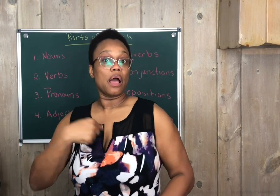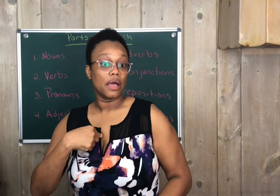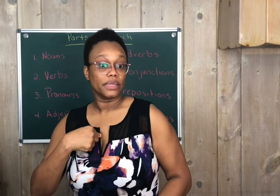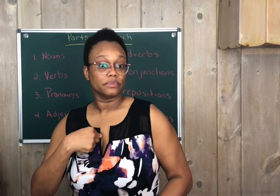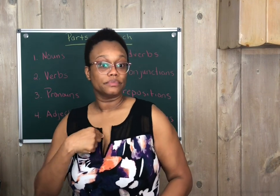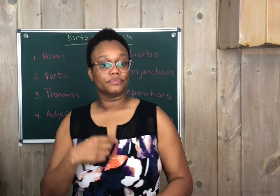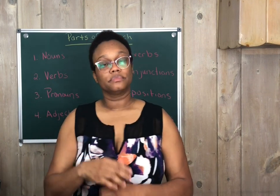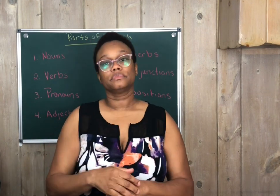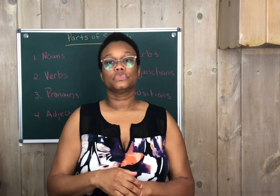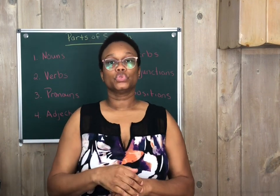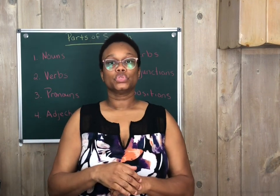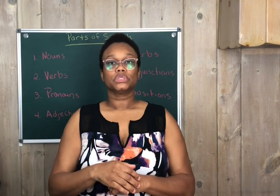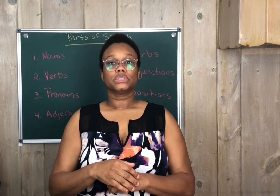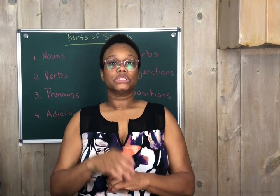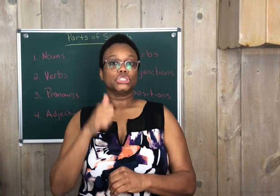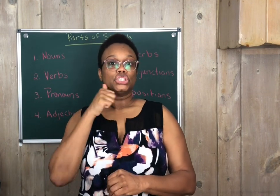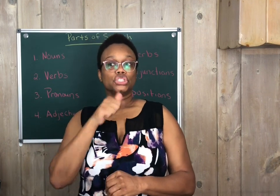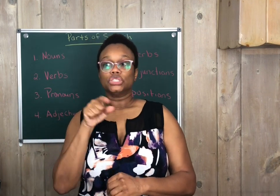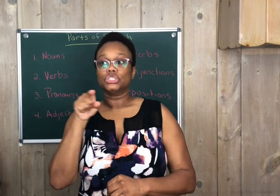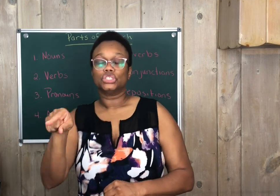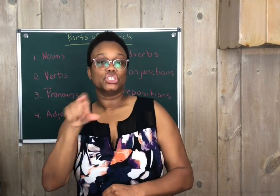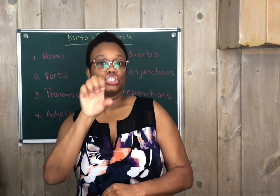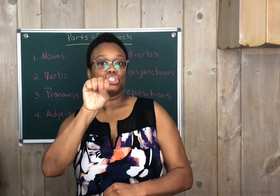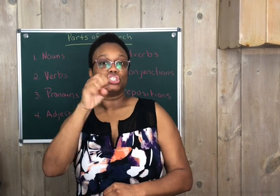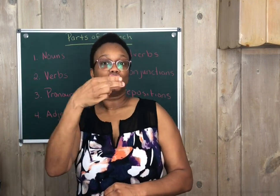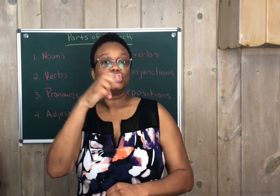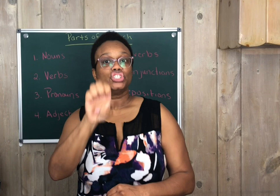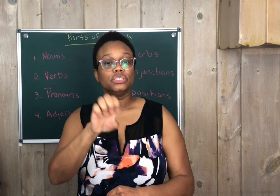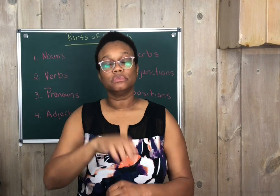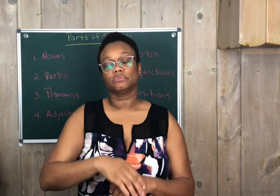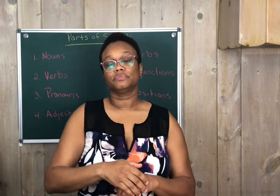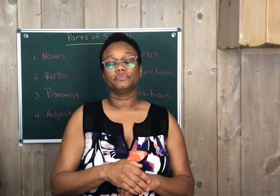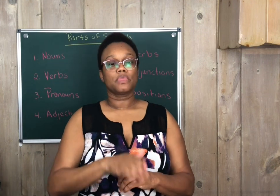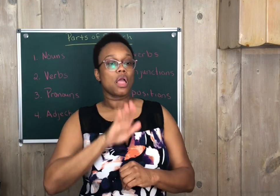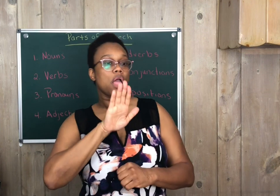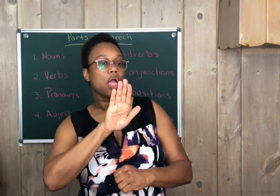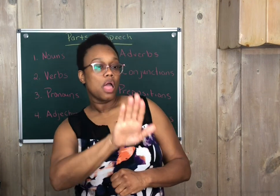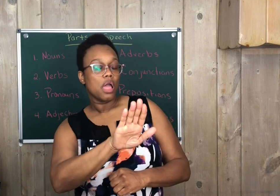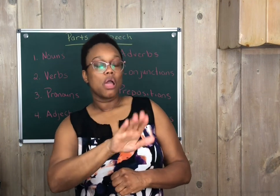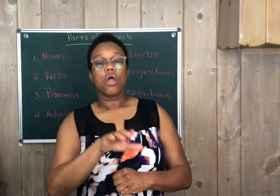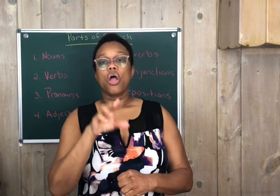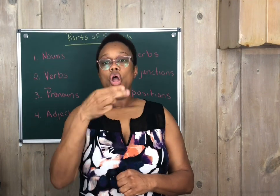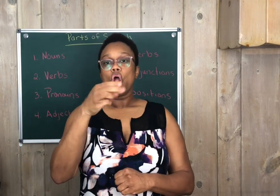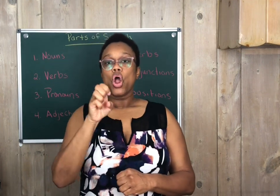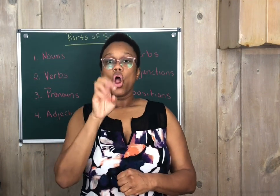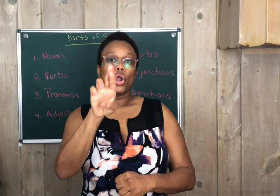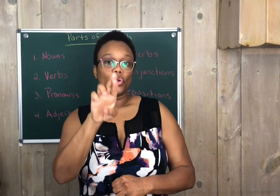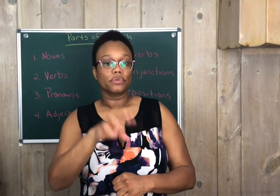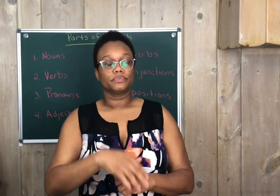so when I write I can say I she or her